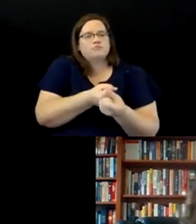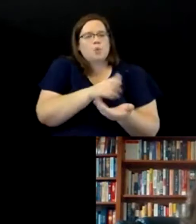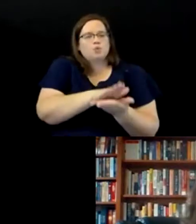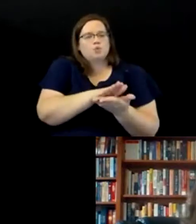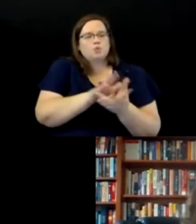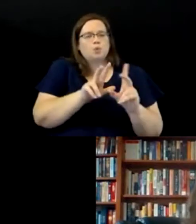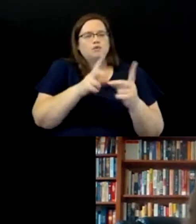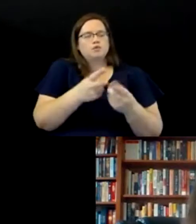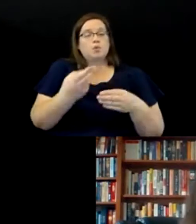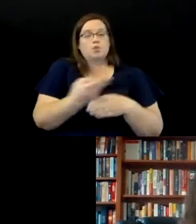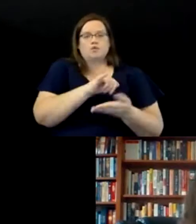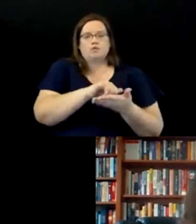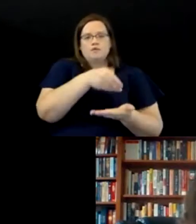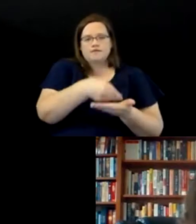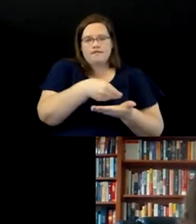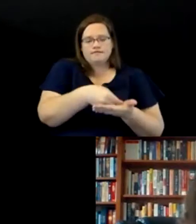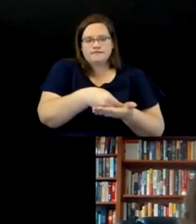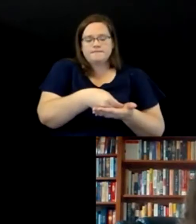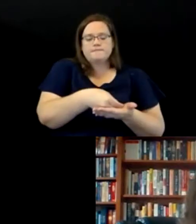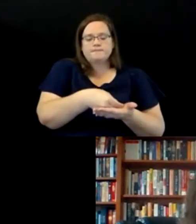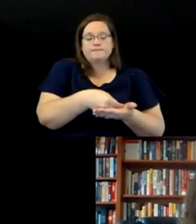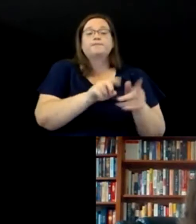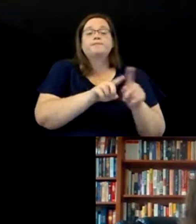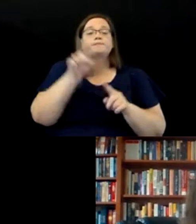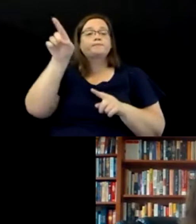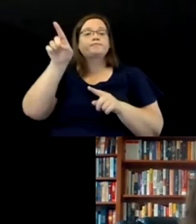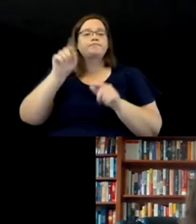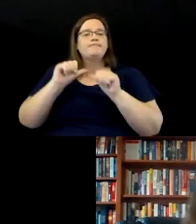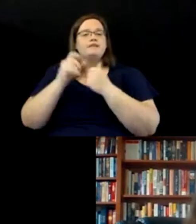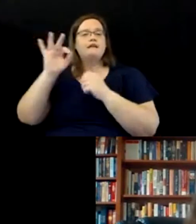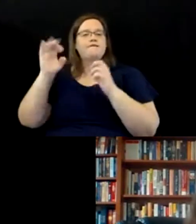those funds. Also, AOE has secured and additional $15 million